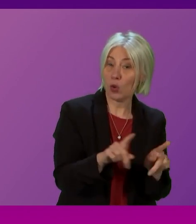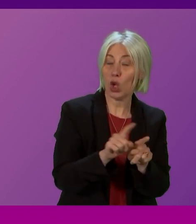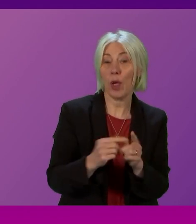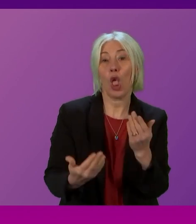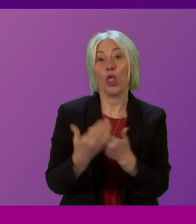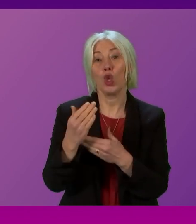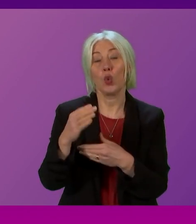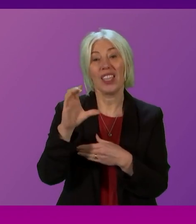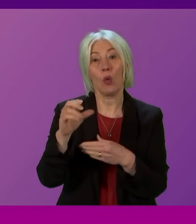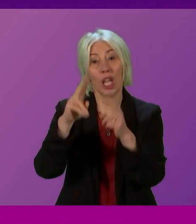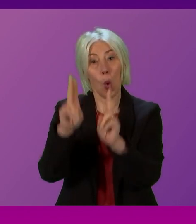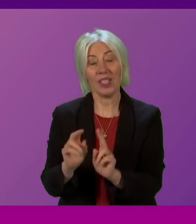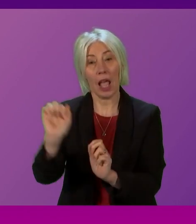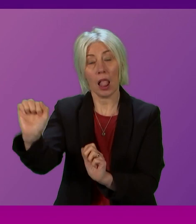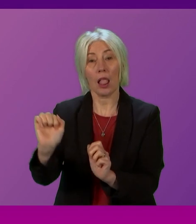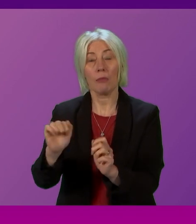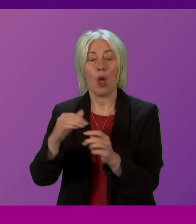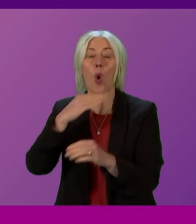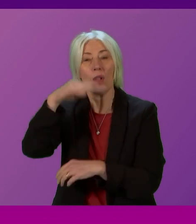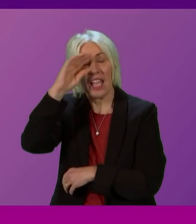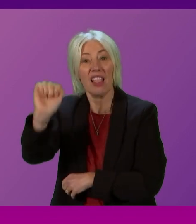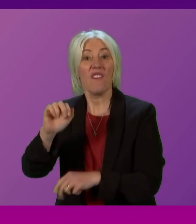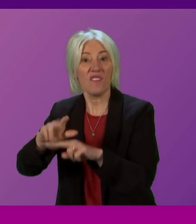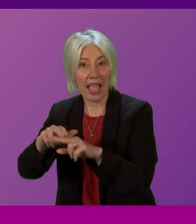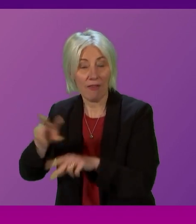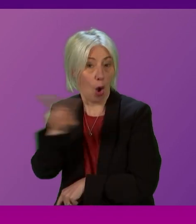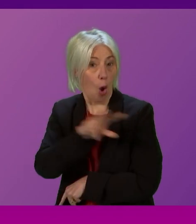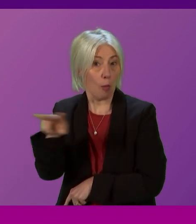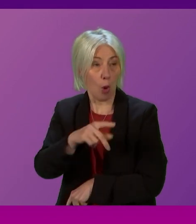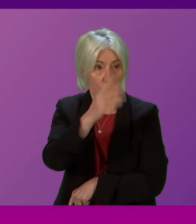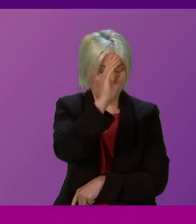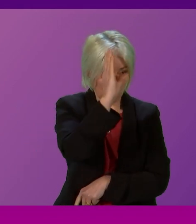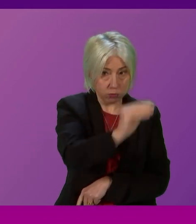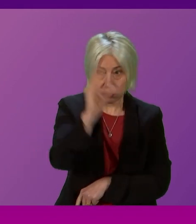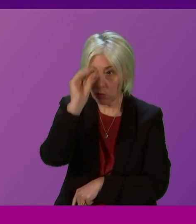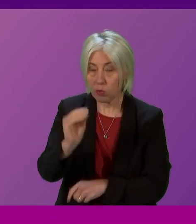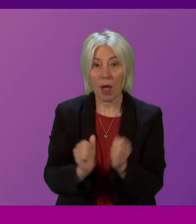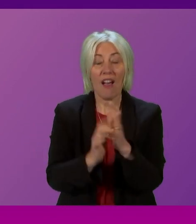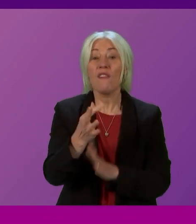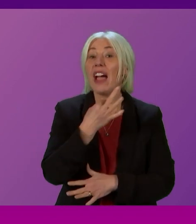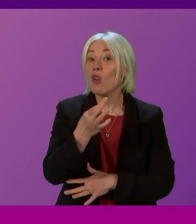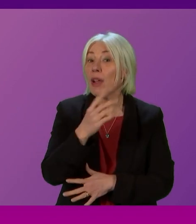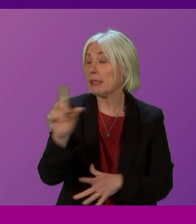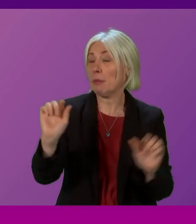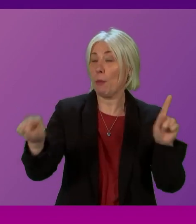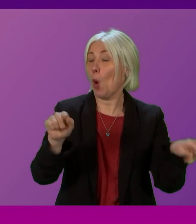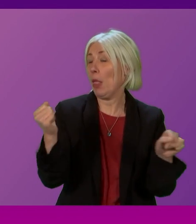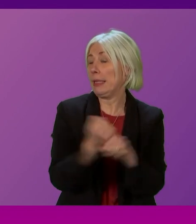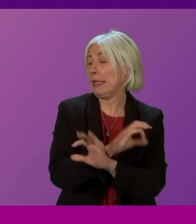Perth, people appear to have been warned of fire risks but to have done nothing about them?